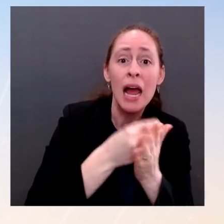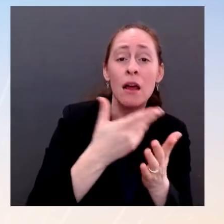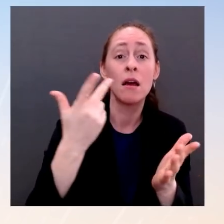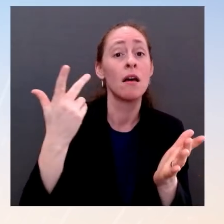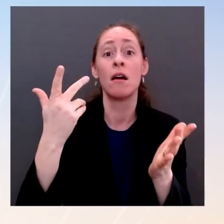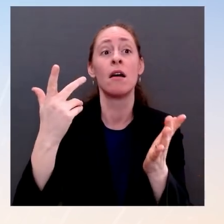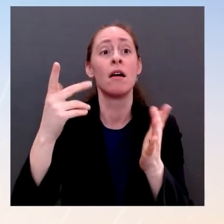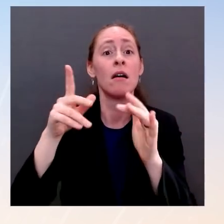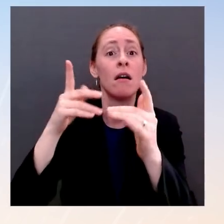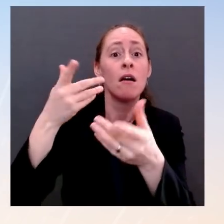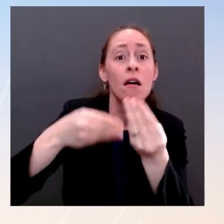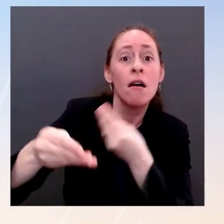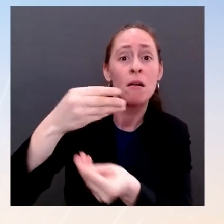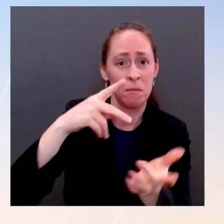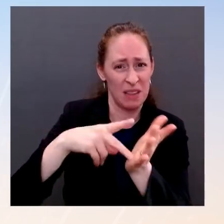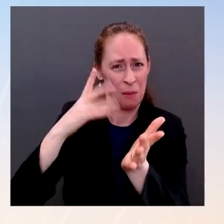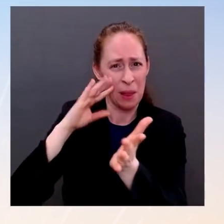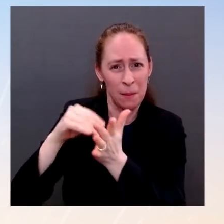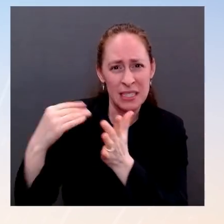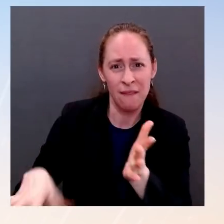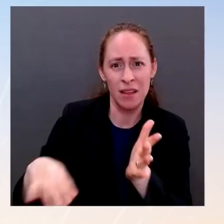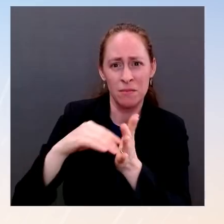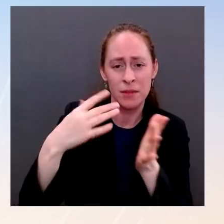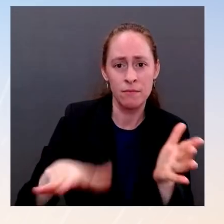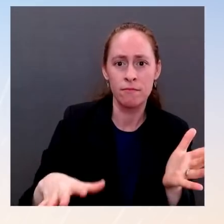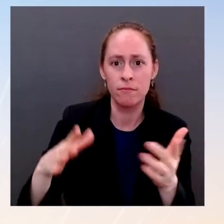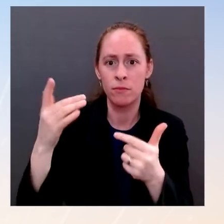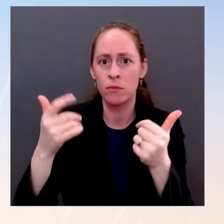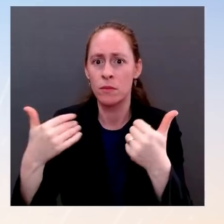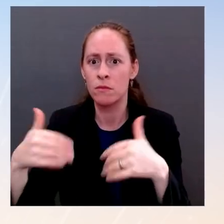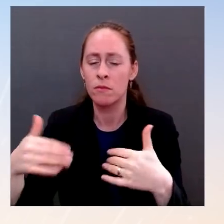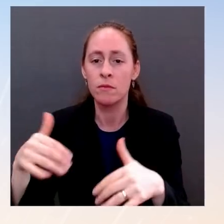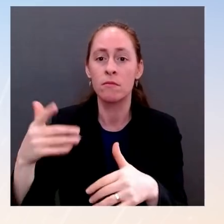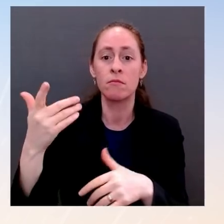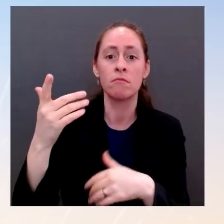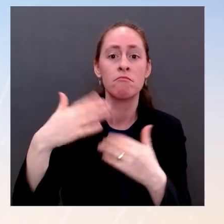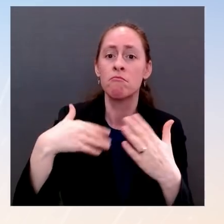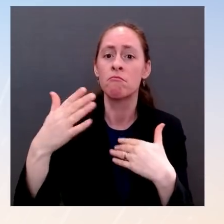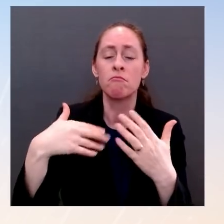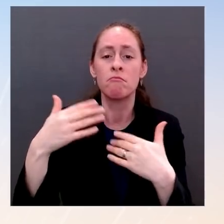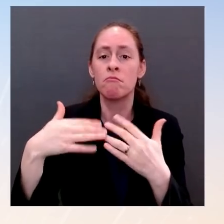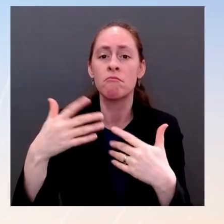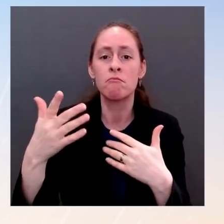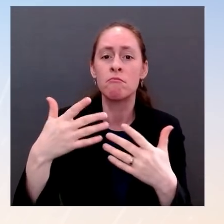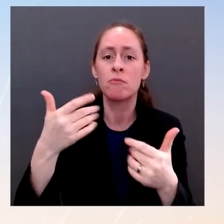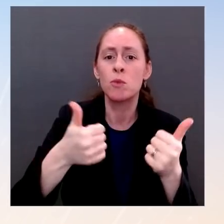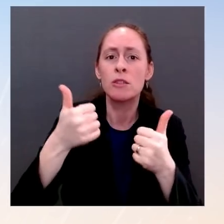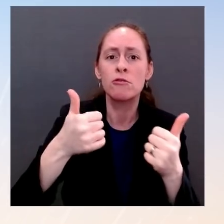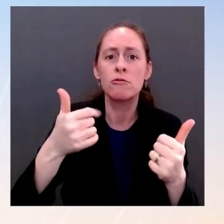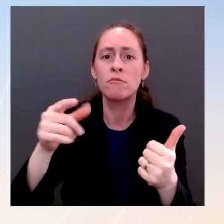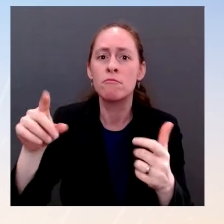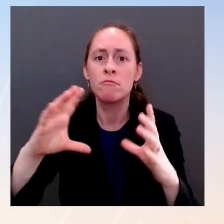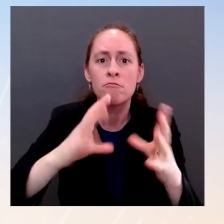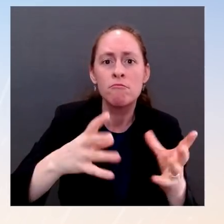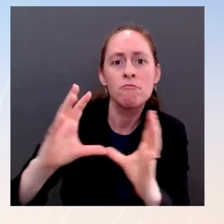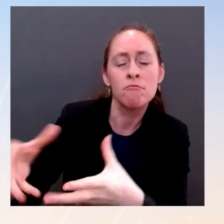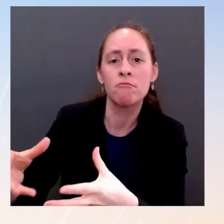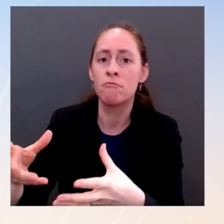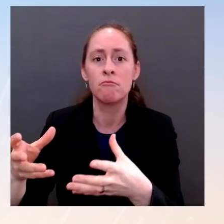It's part of the social contract you have with your people. And let's think about the baseline in Russia. Right now, Russia has an inflation rate of 8.7 percent.